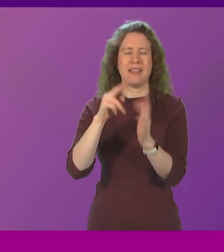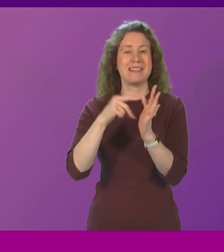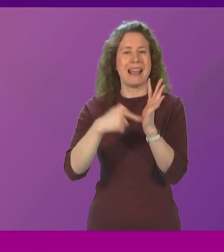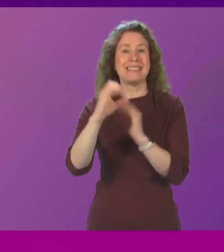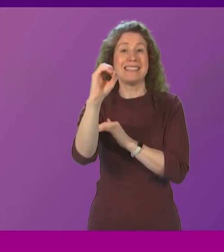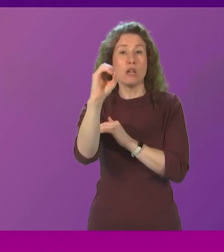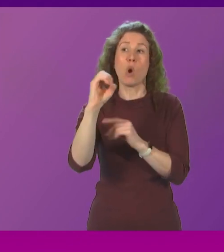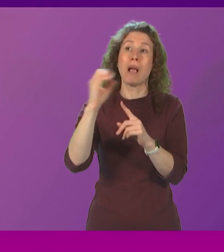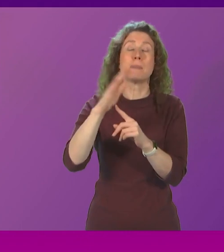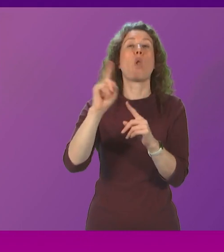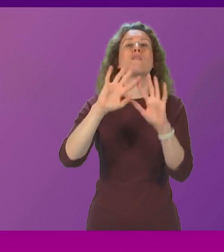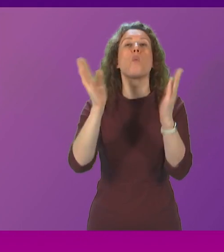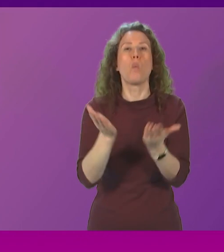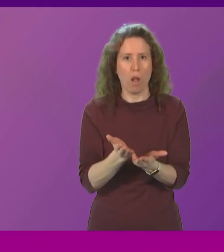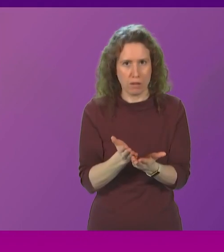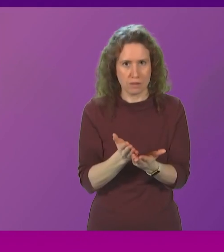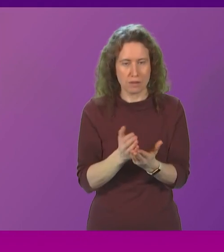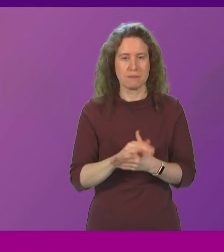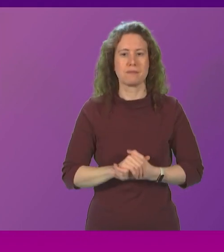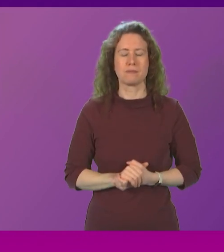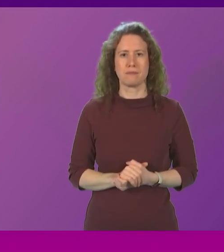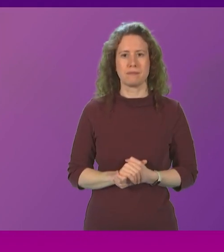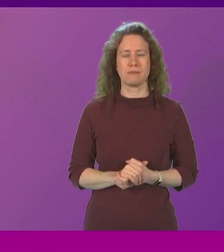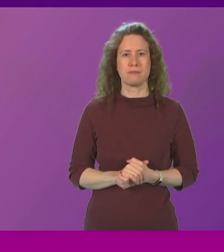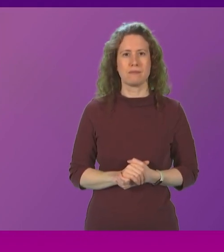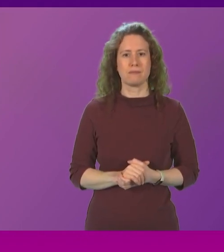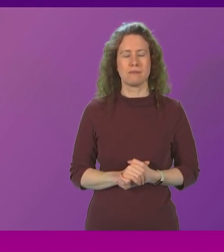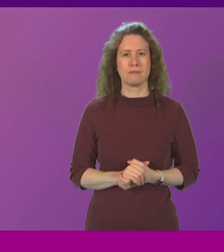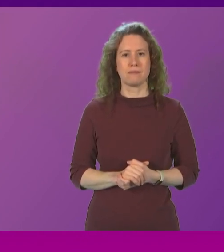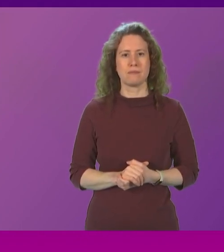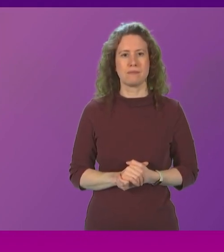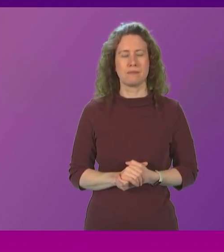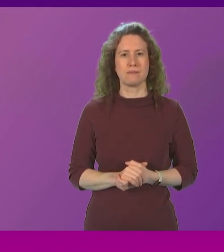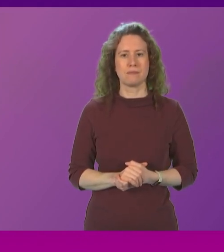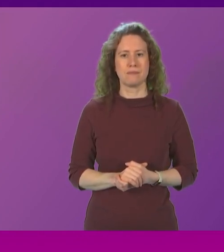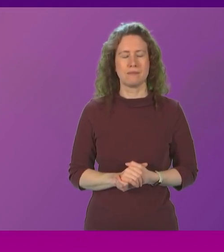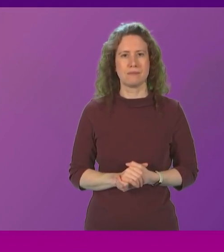but of the world.